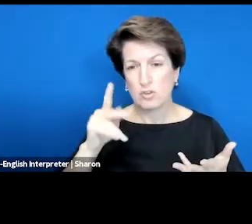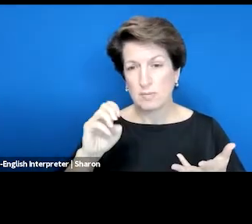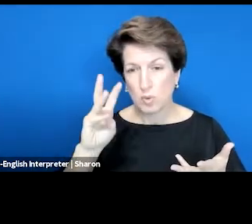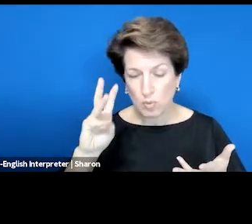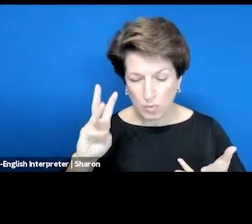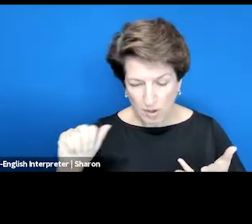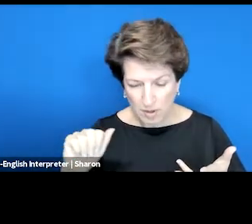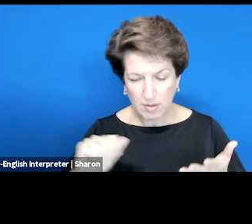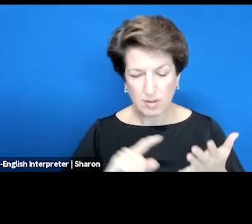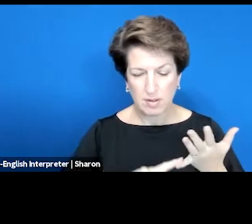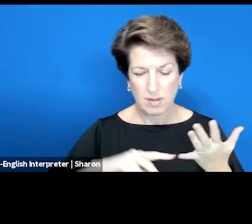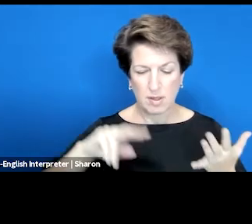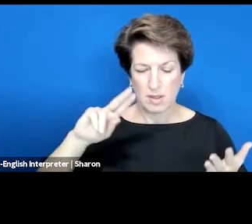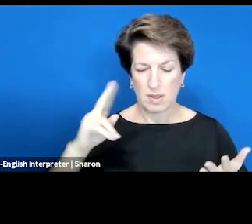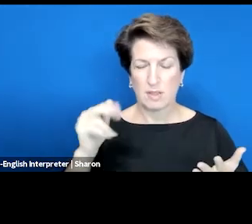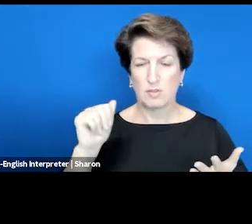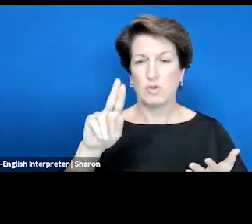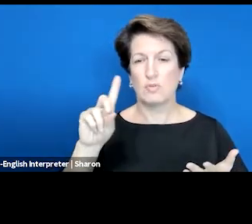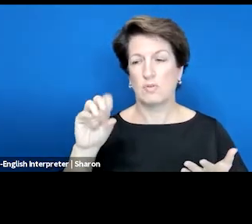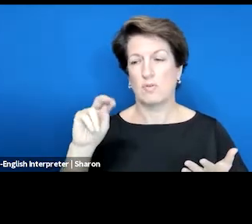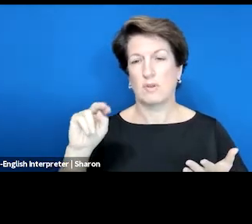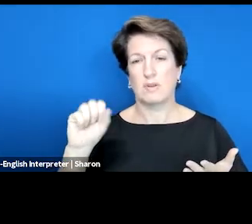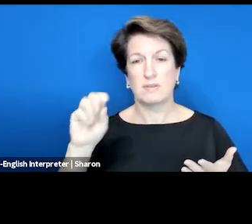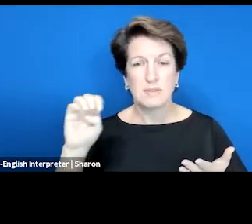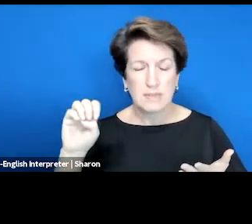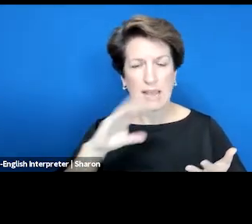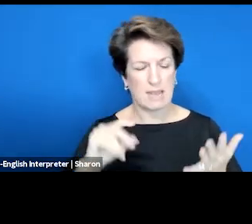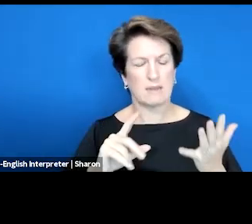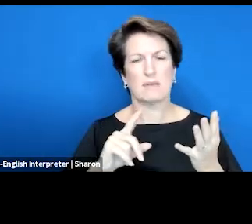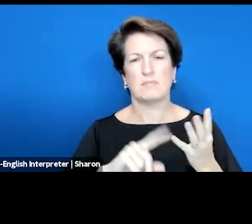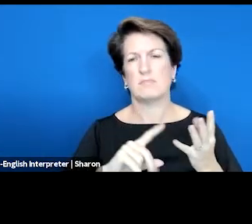hall - sorry about that.